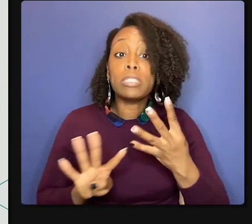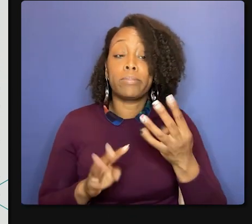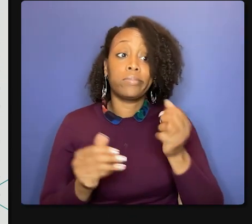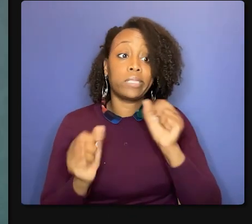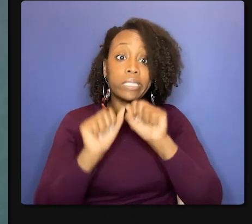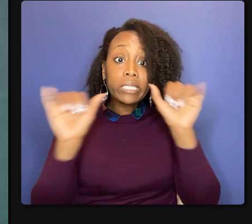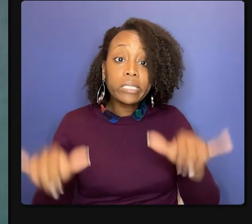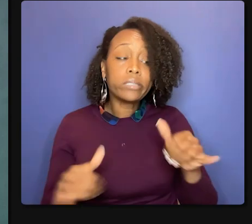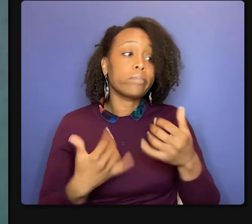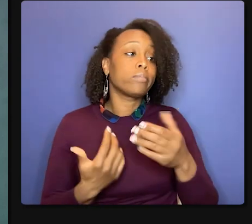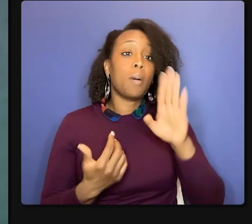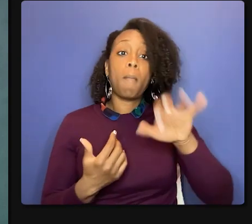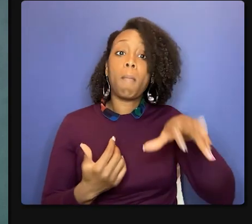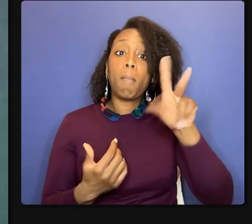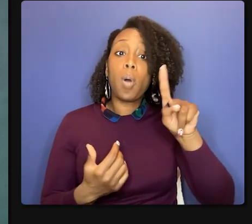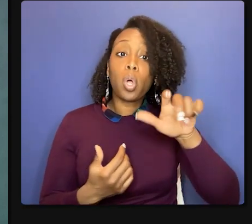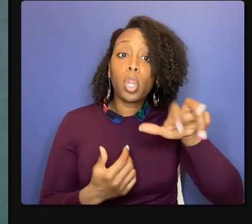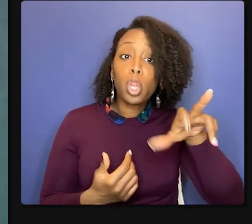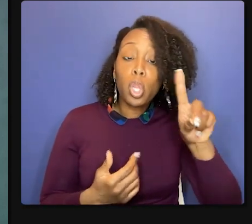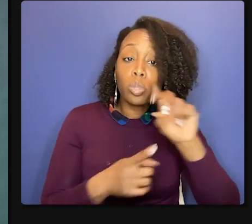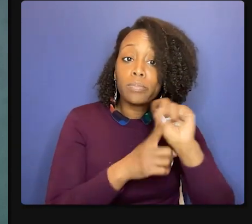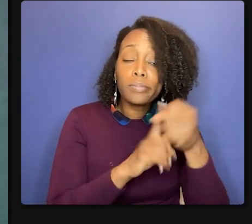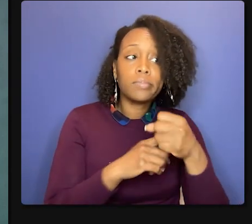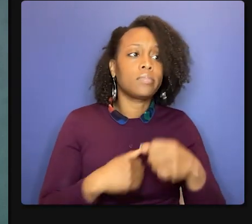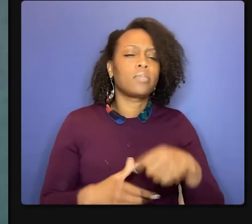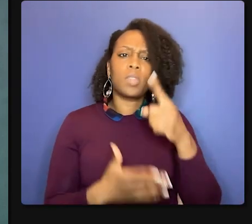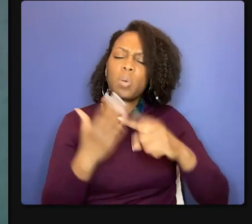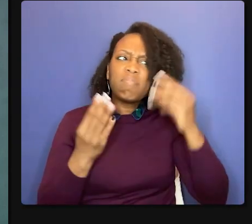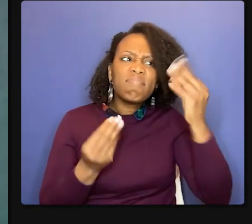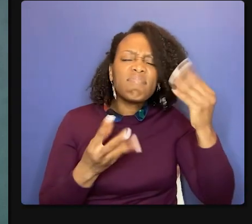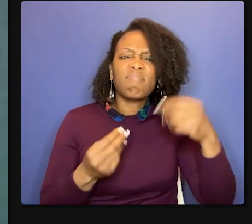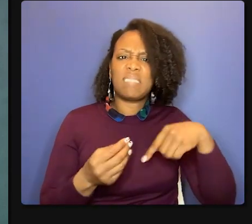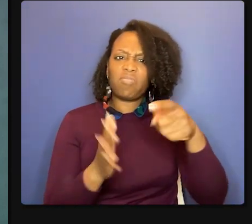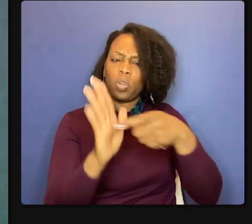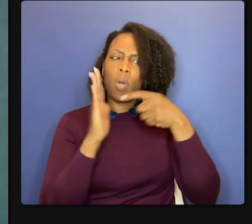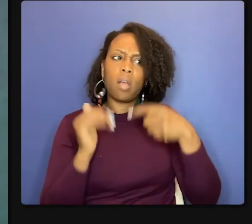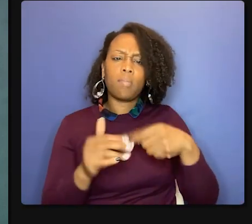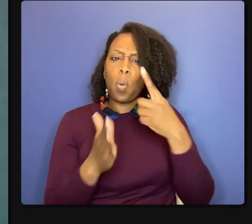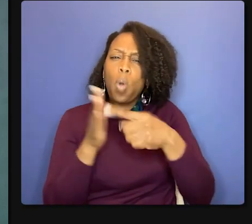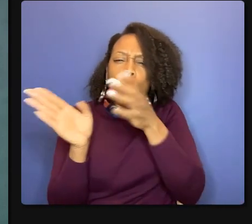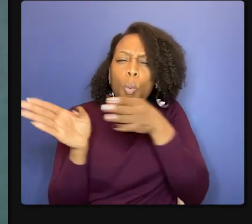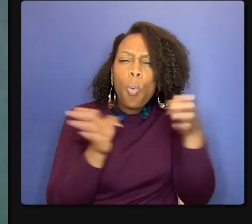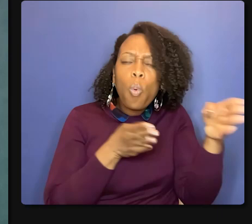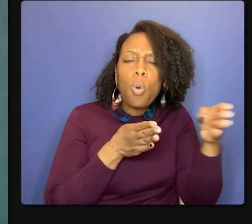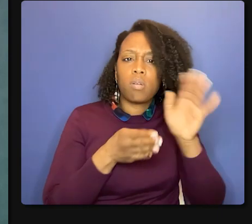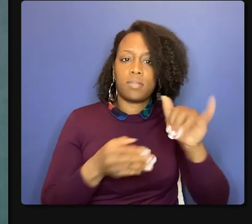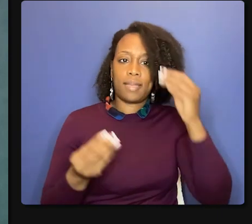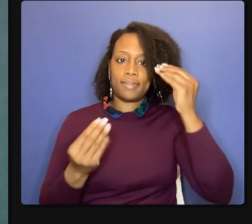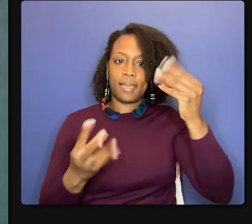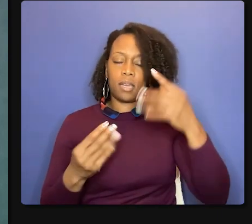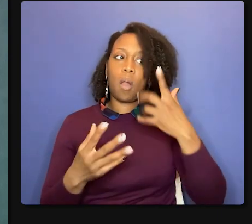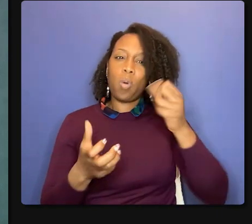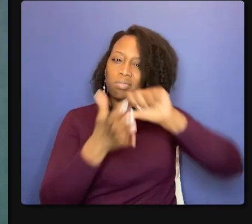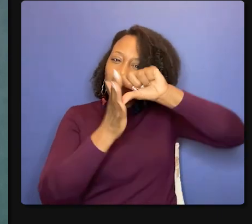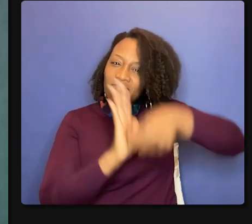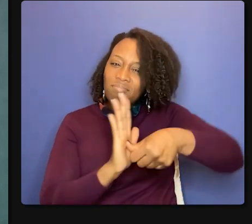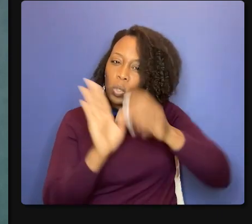Are you following more of a bulk load scenario? What data is required and what order, what optimal order is that data?